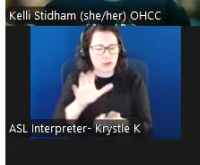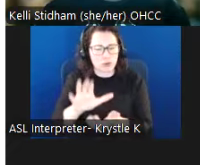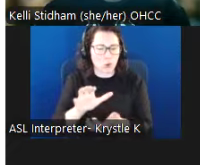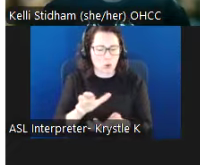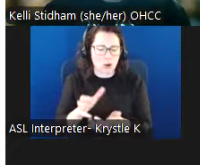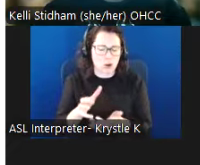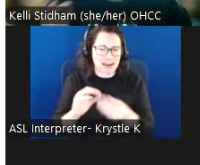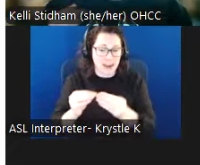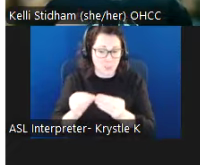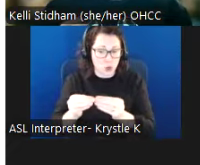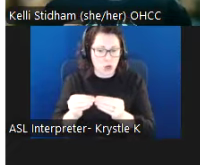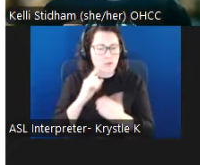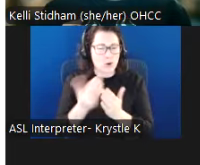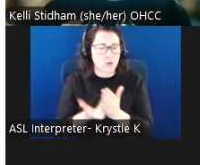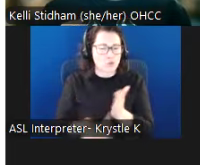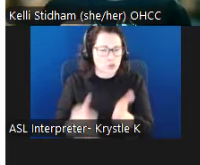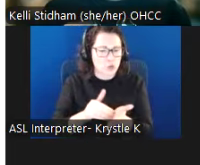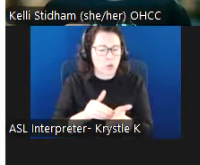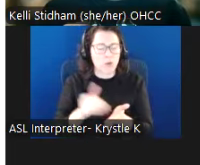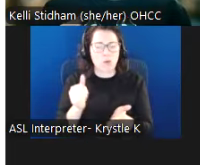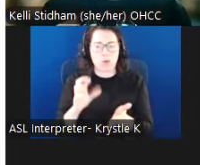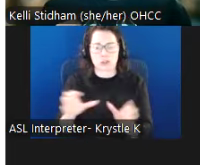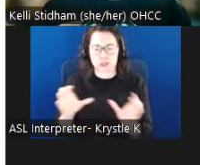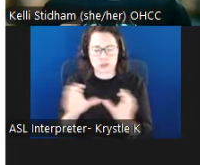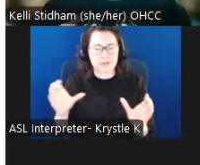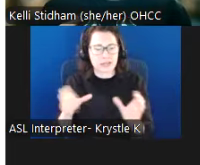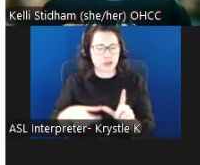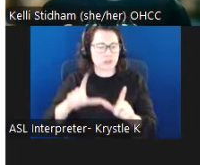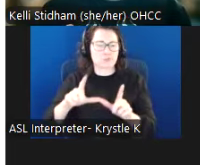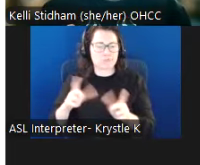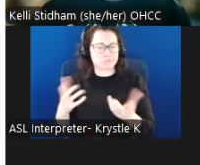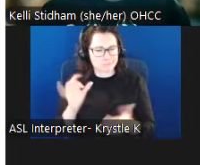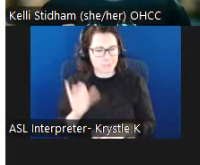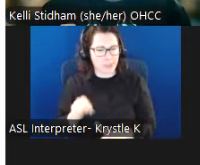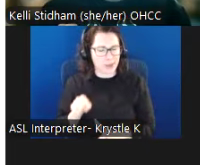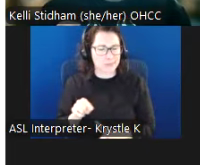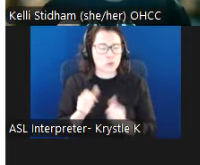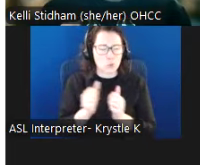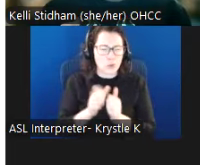re-certification of your same provider